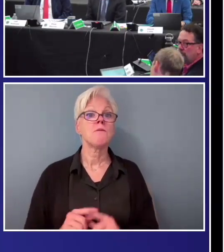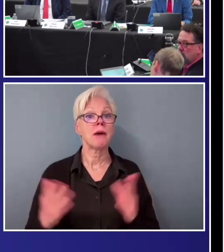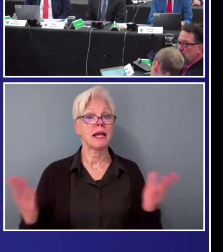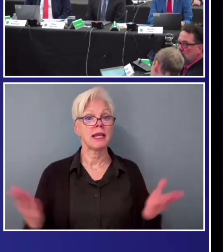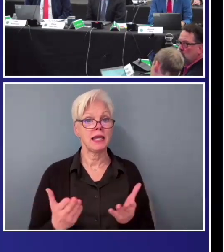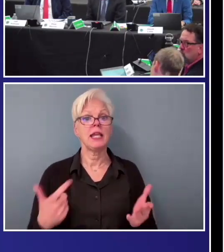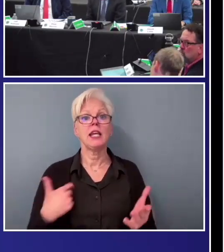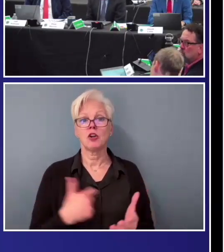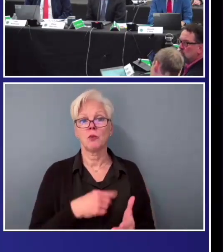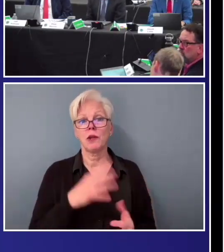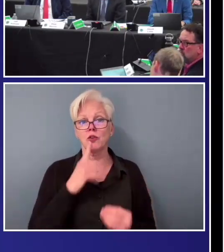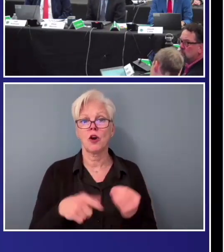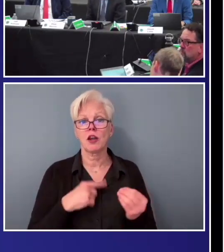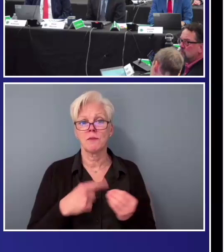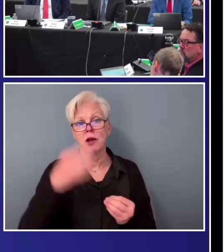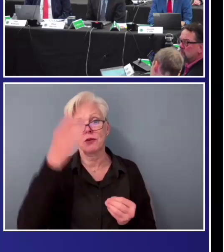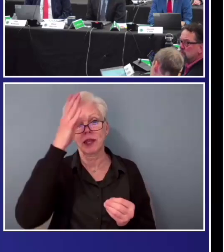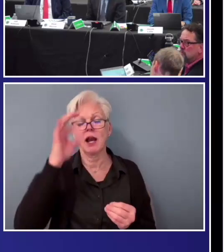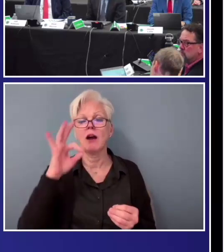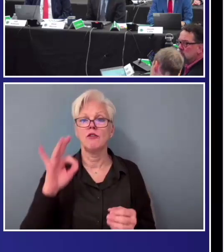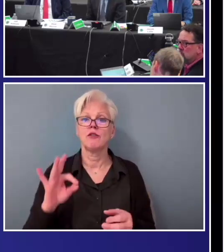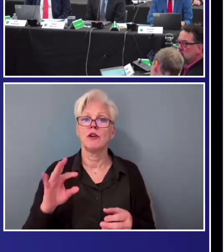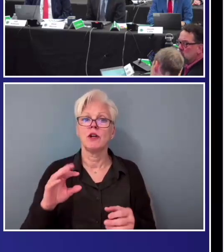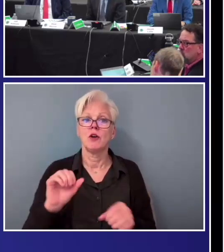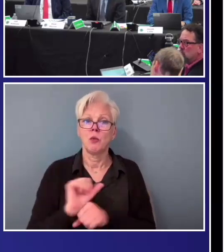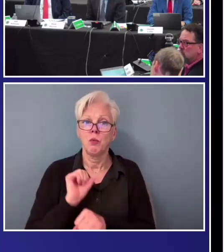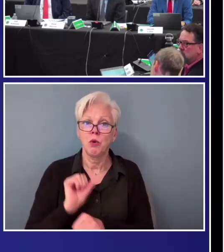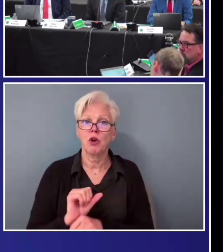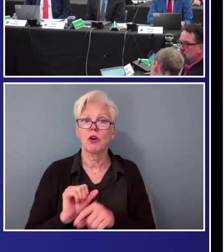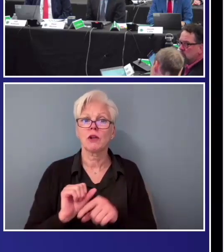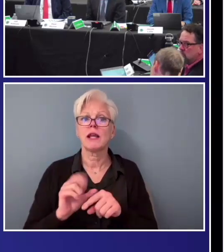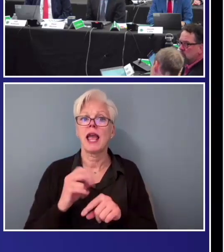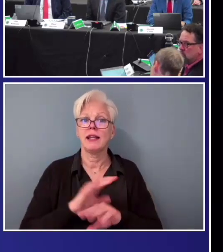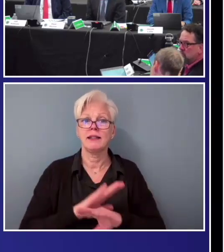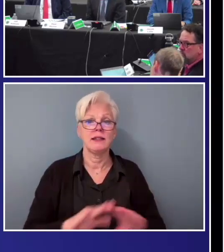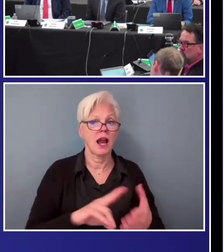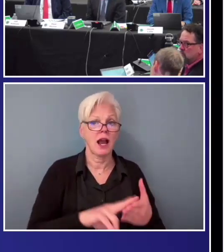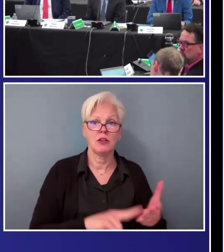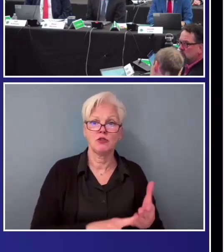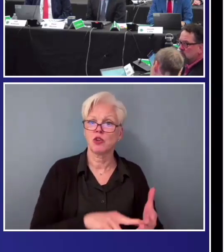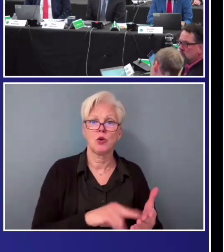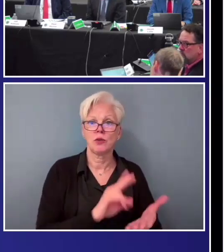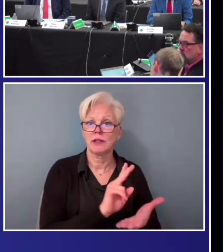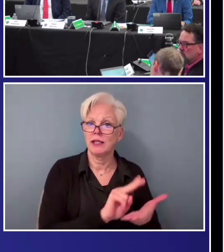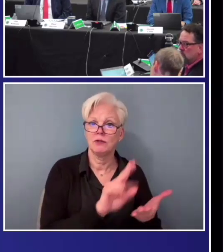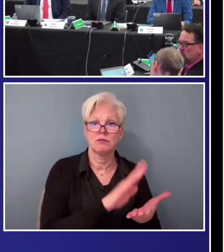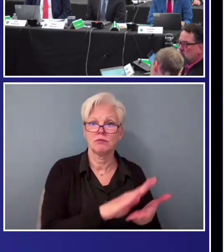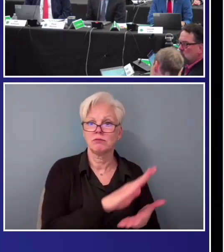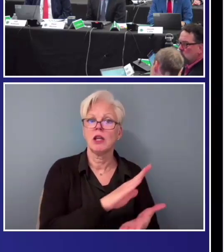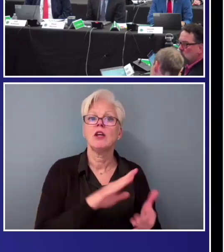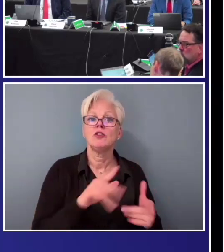we are talking about the concept of worked and who were not enrolled at that institution during the year of the associated measured earnings.